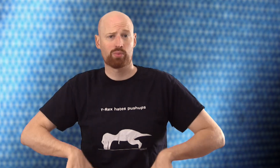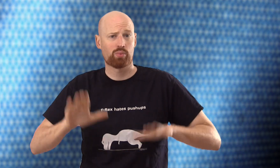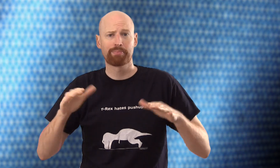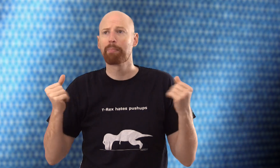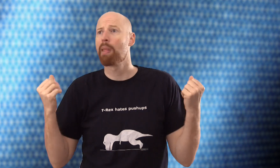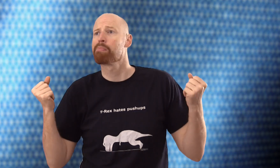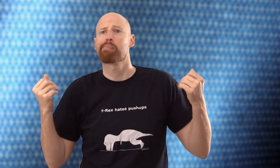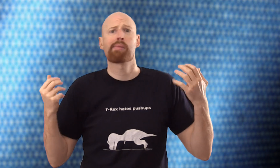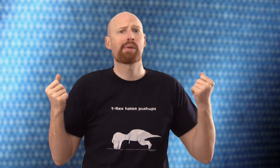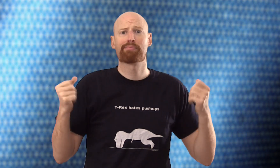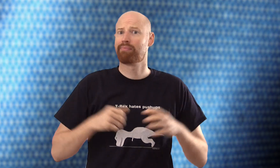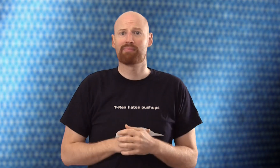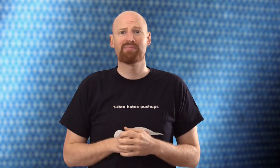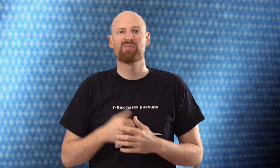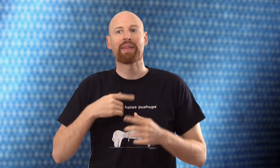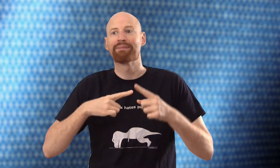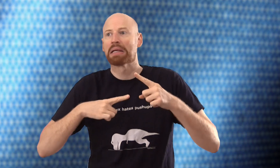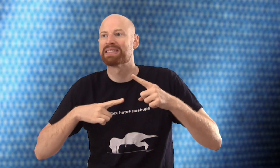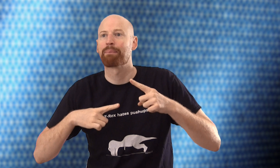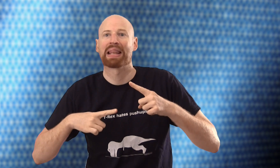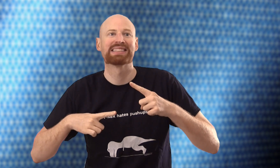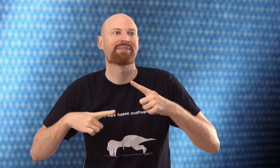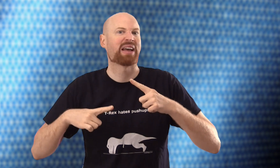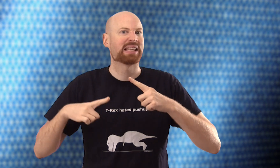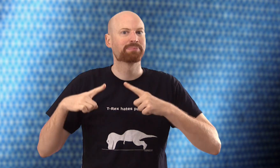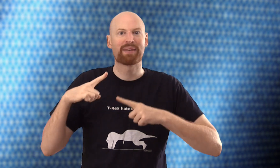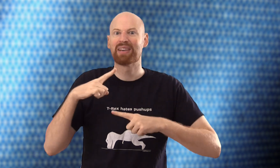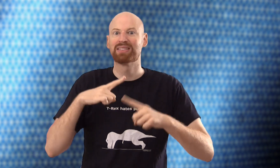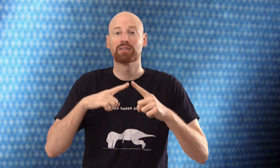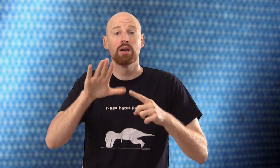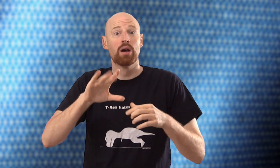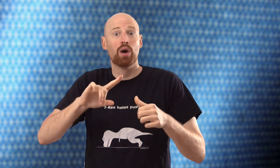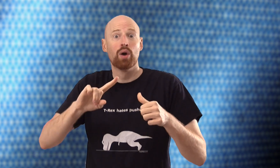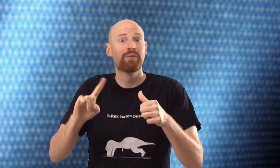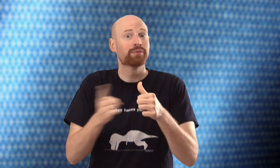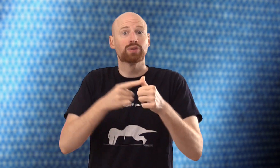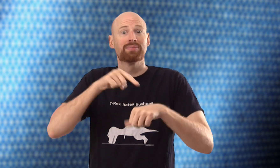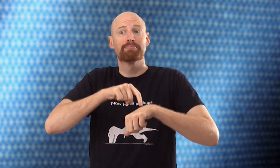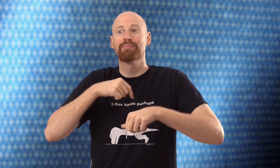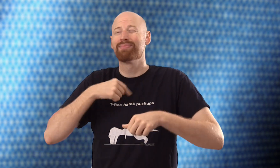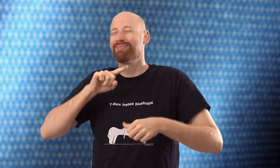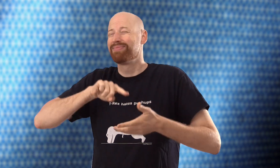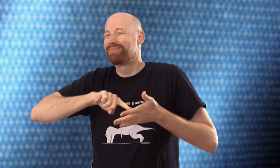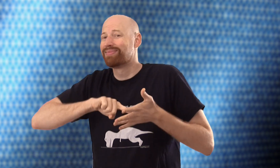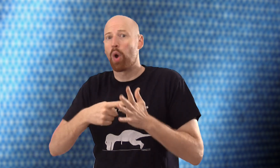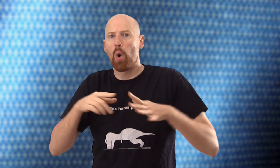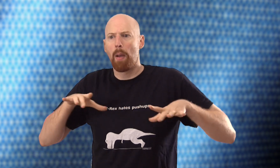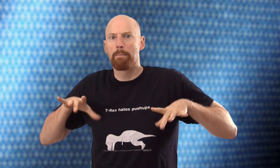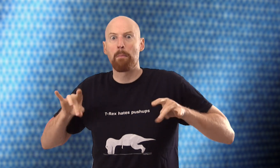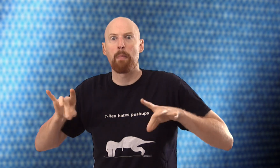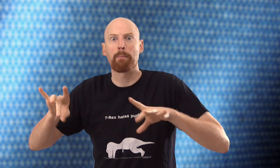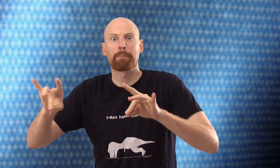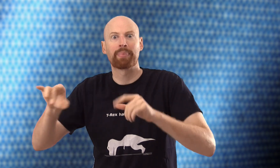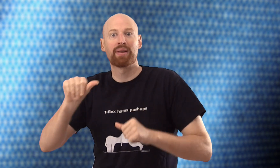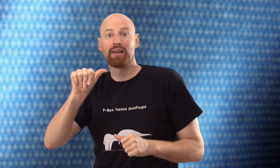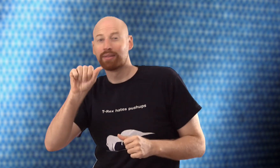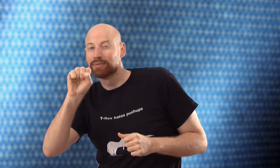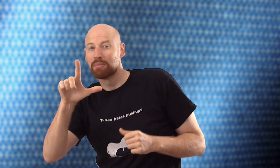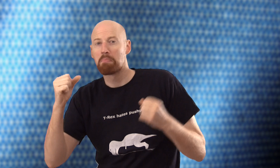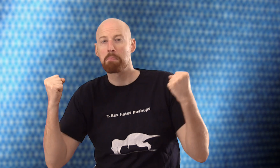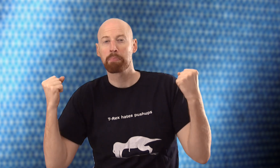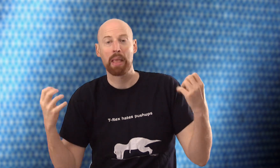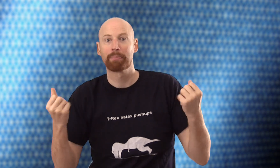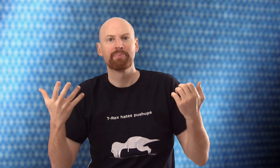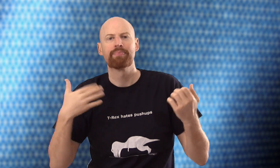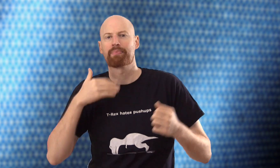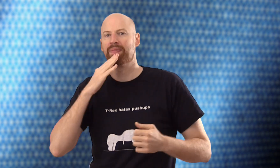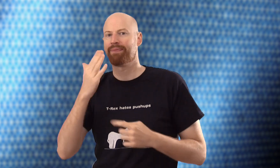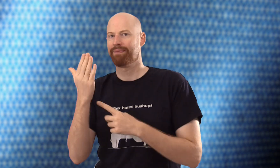natively - I relied more on speech than signing. I really started picking up ASL when I was 15 and started